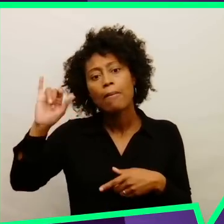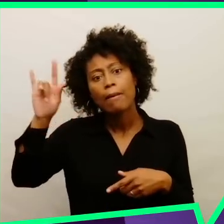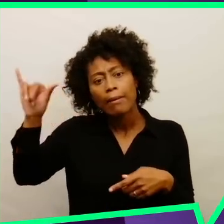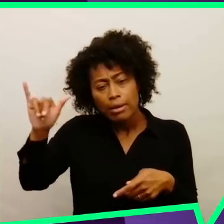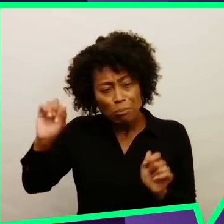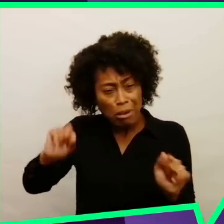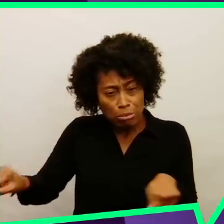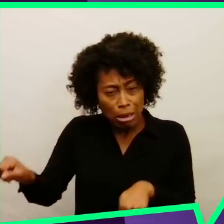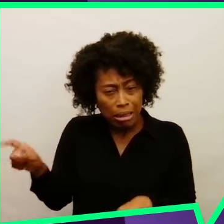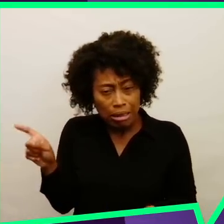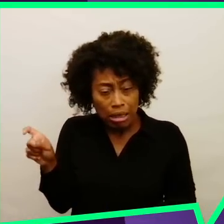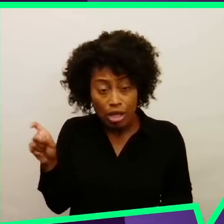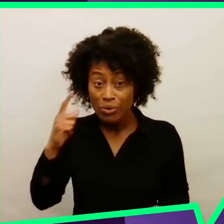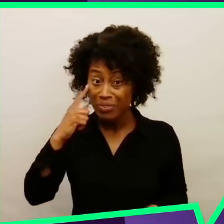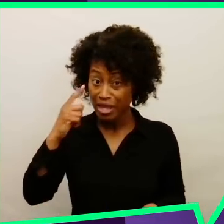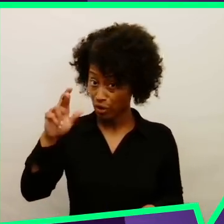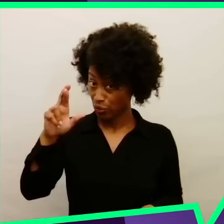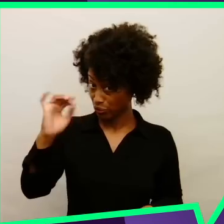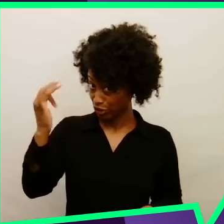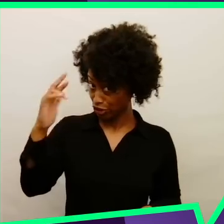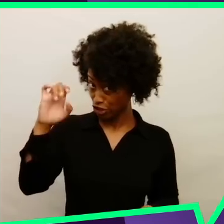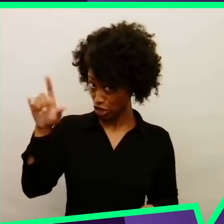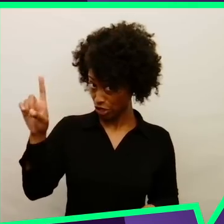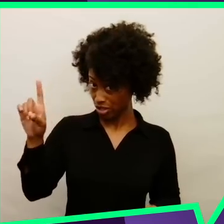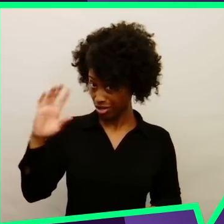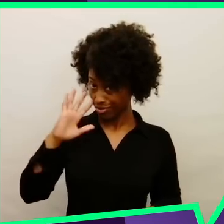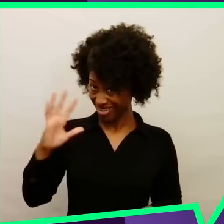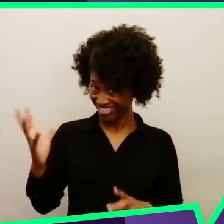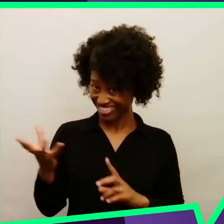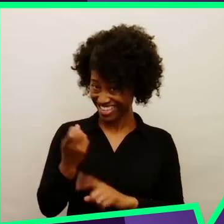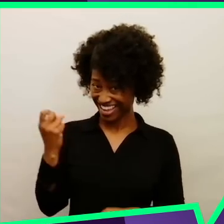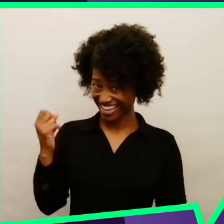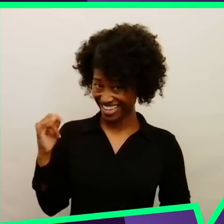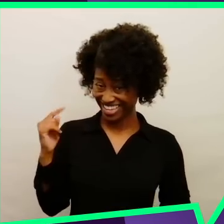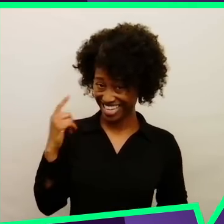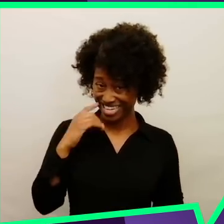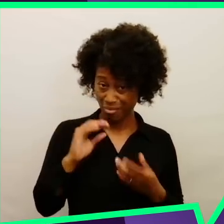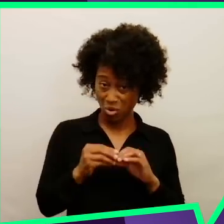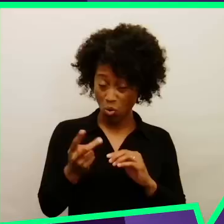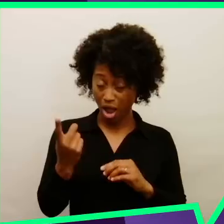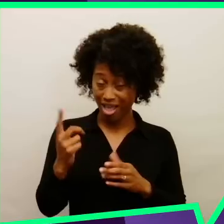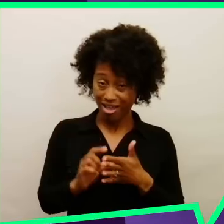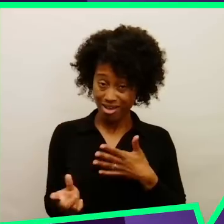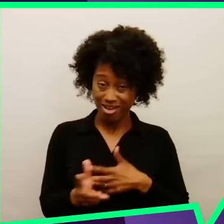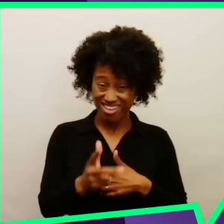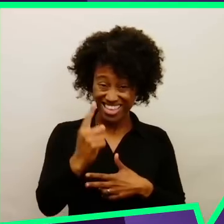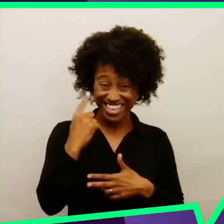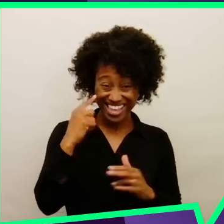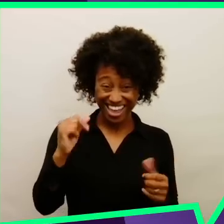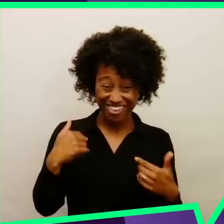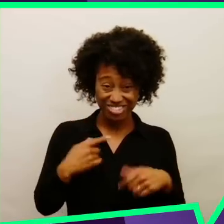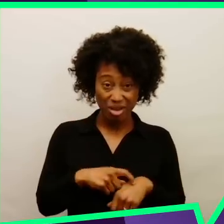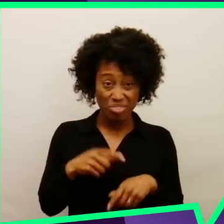Do you think Richard could retake number 1? I think so. Yeah, I think you're right. I absolutely think you're right.